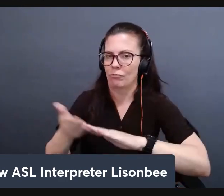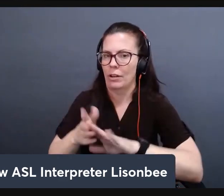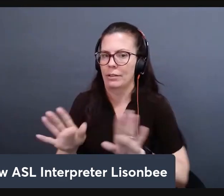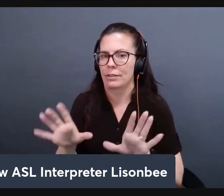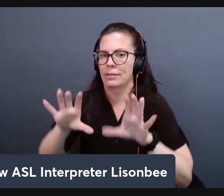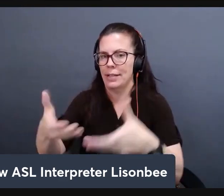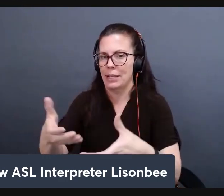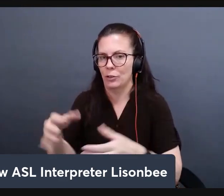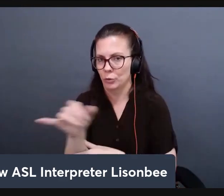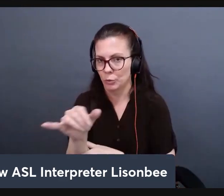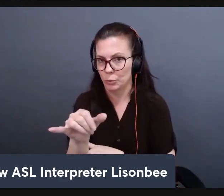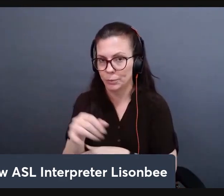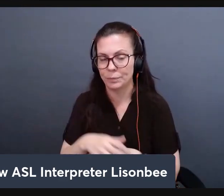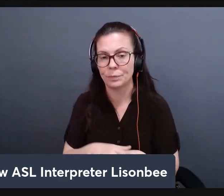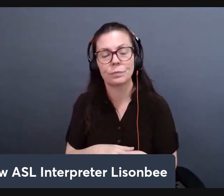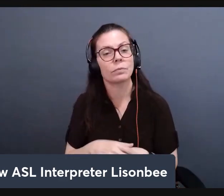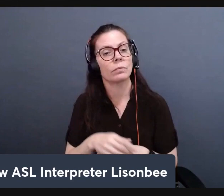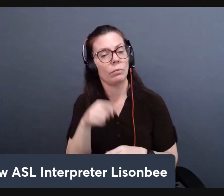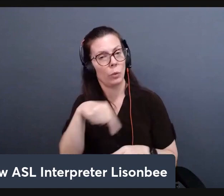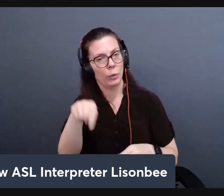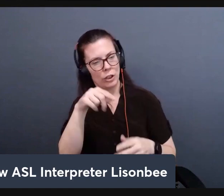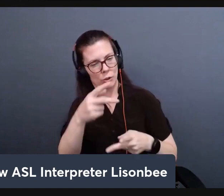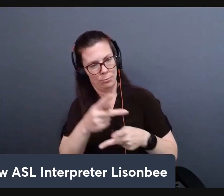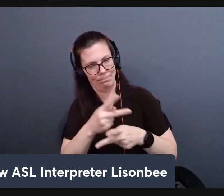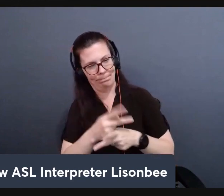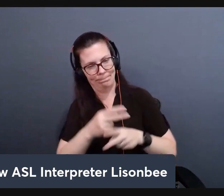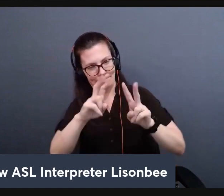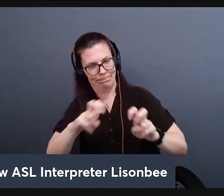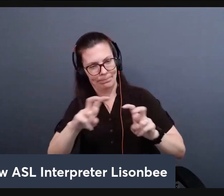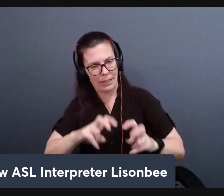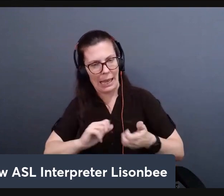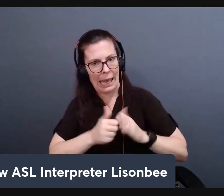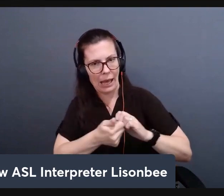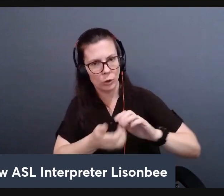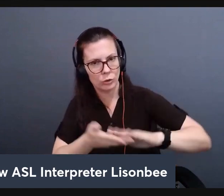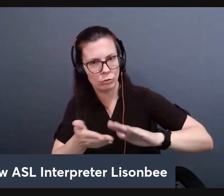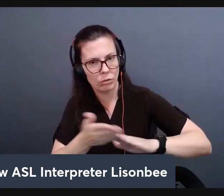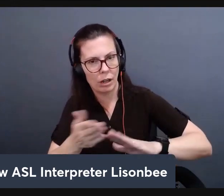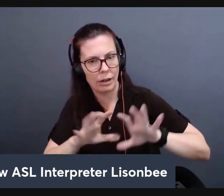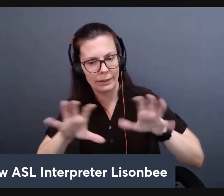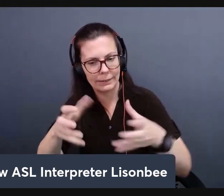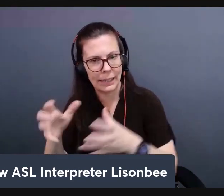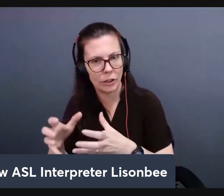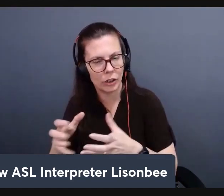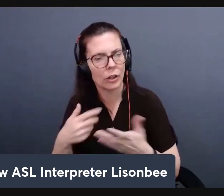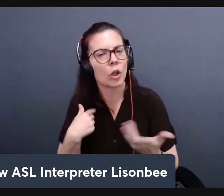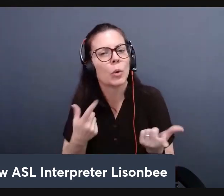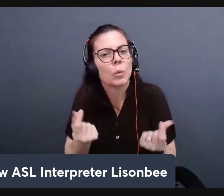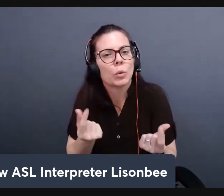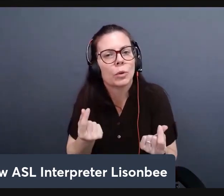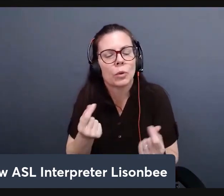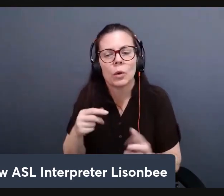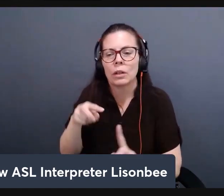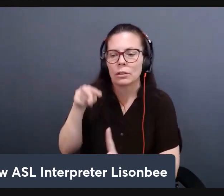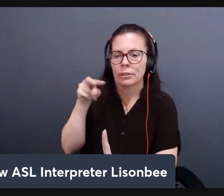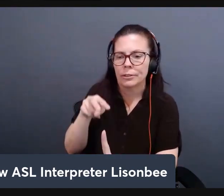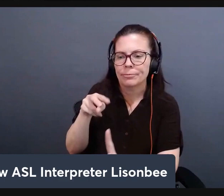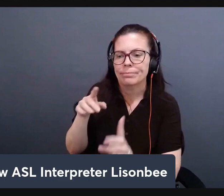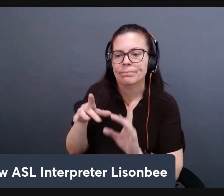And so, when evaluating how to run my container, the things that I start to look at are more around what is my application